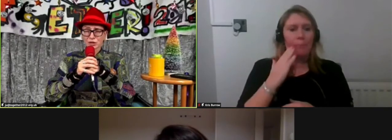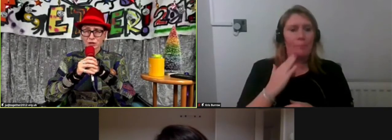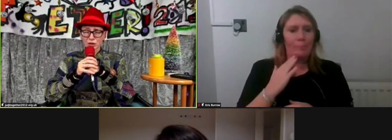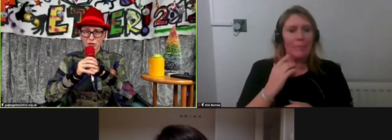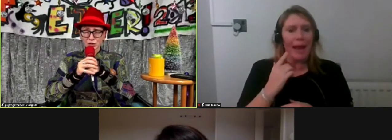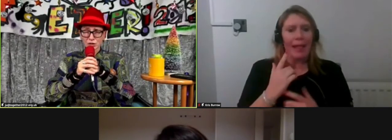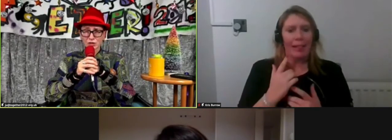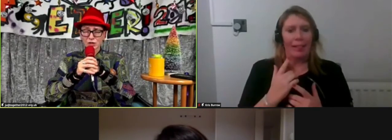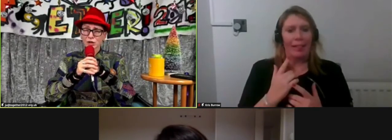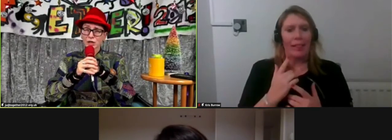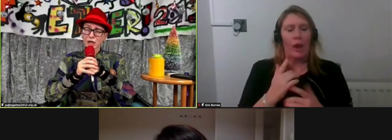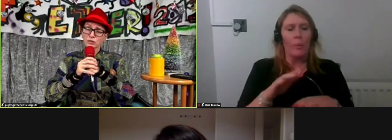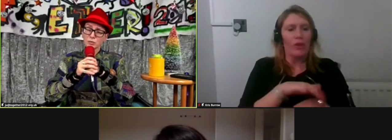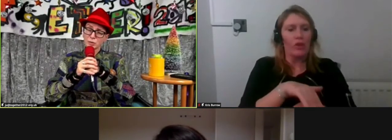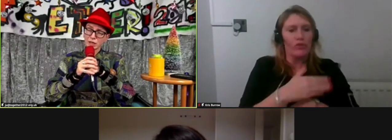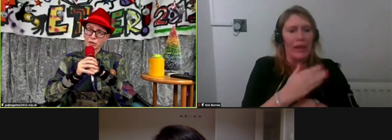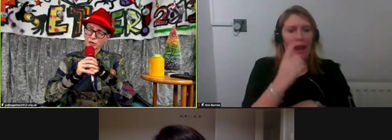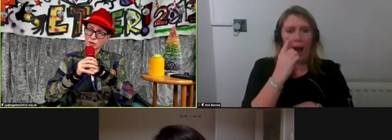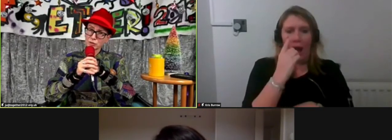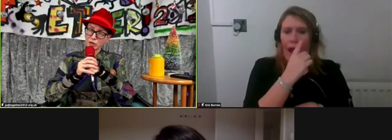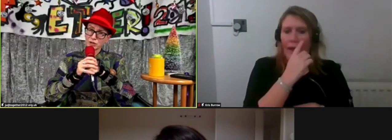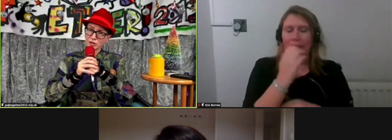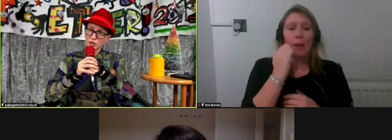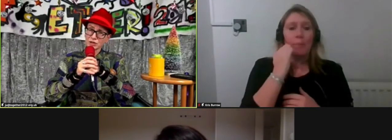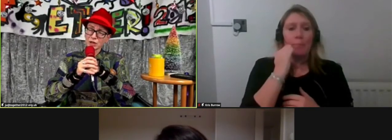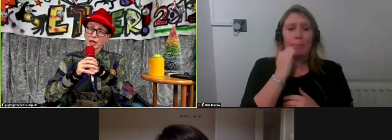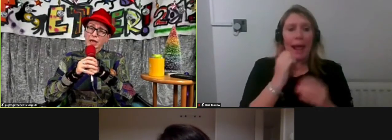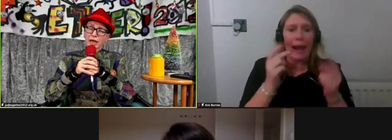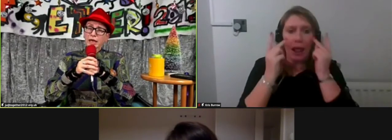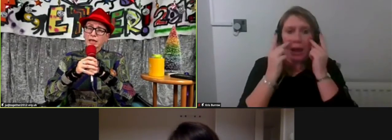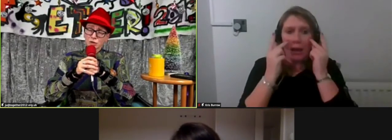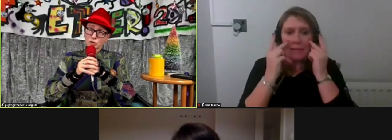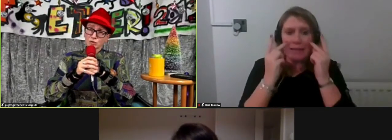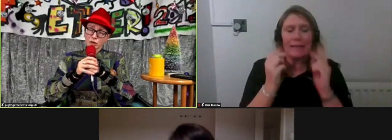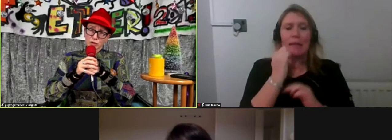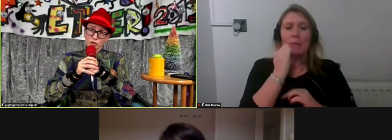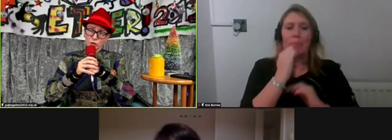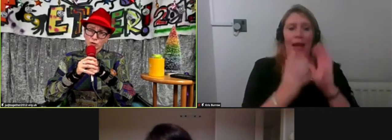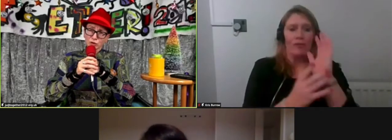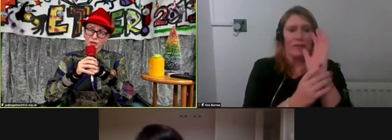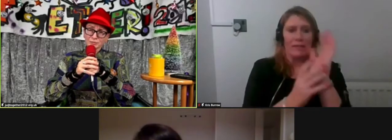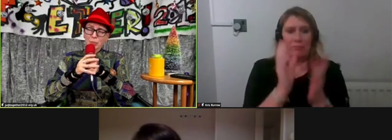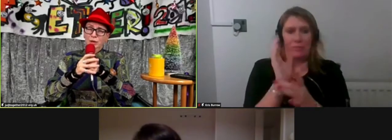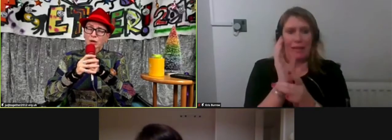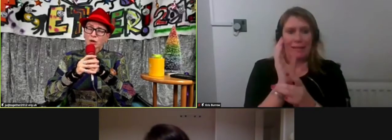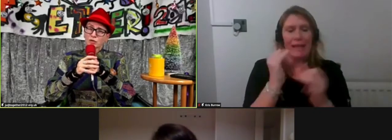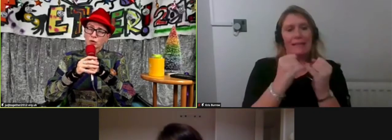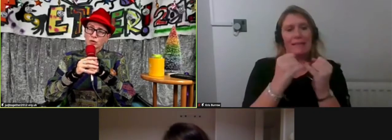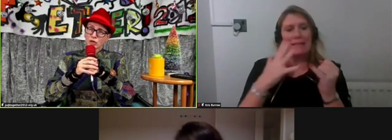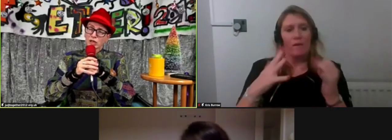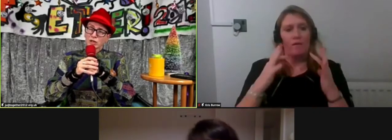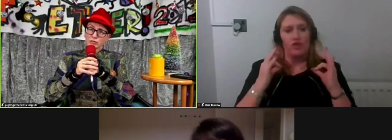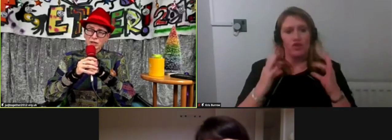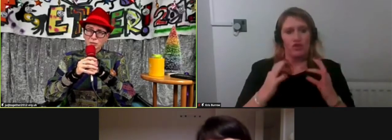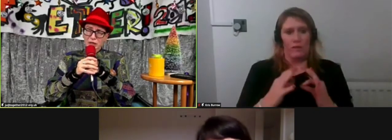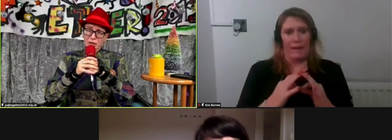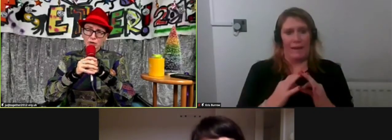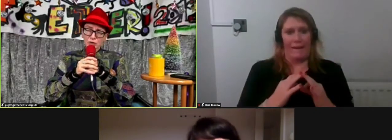black plastic glasses, black wrist braces and silver-coloured jewellery, a red pound